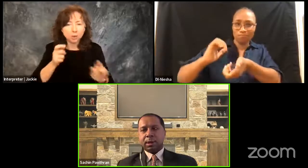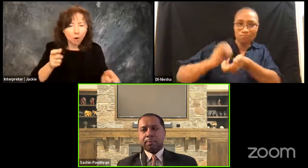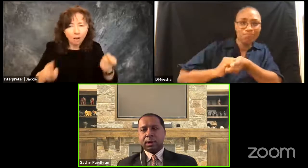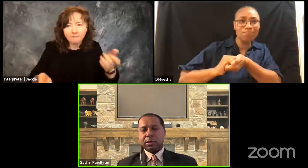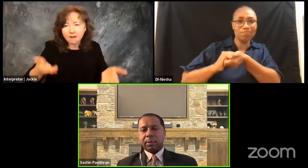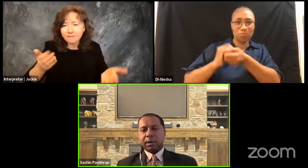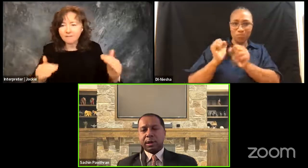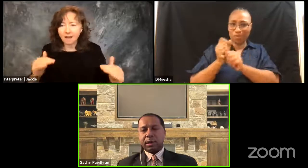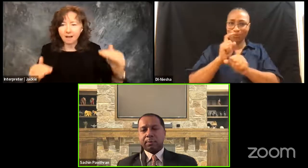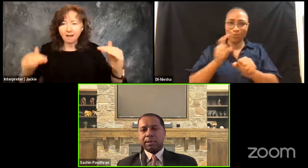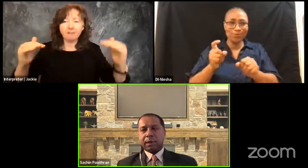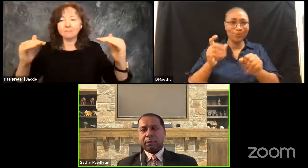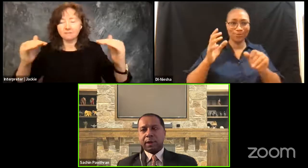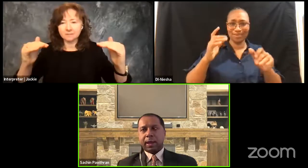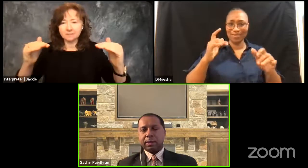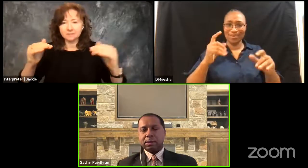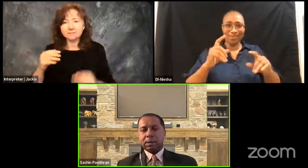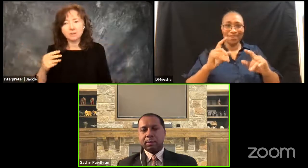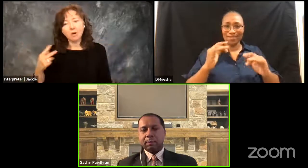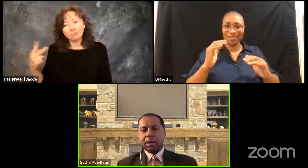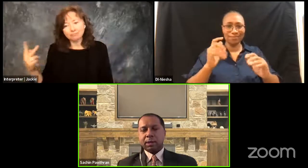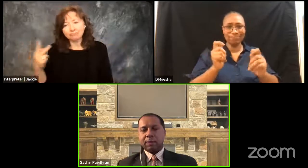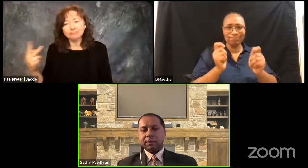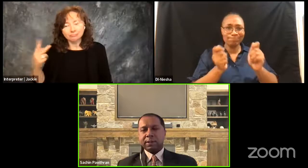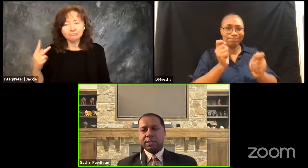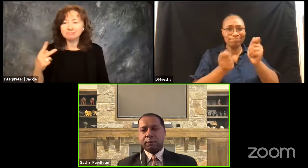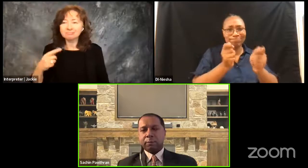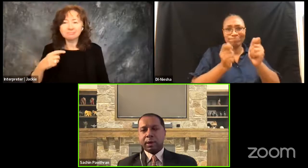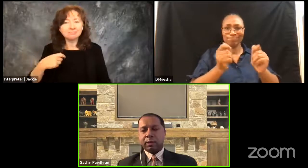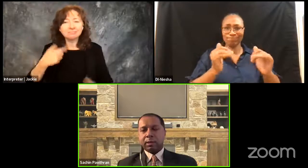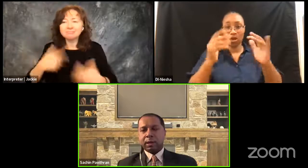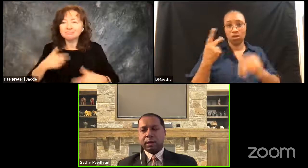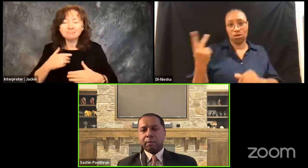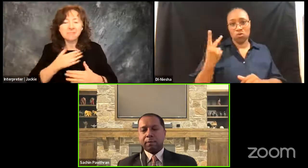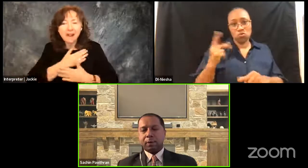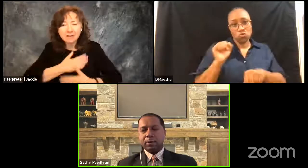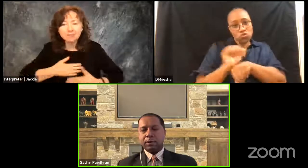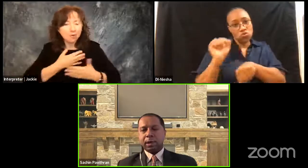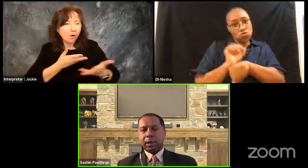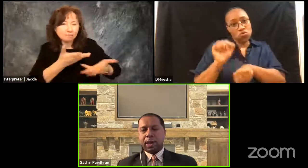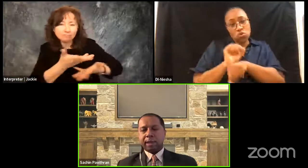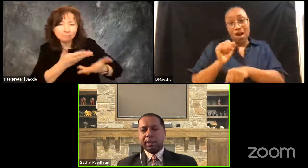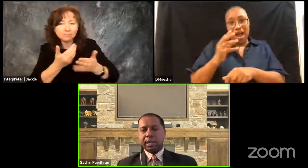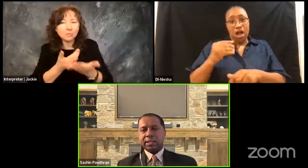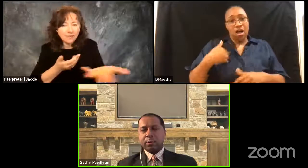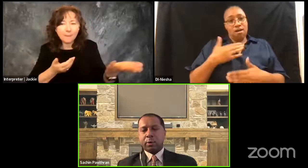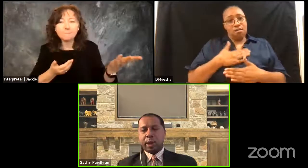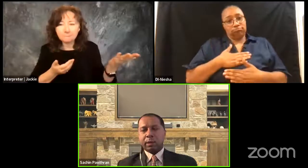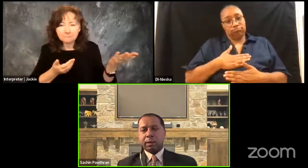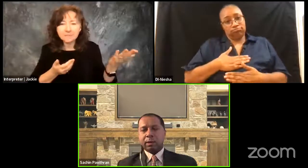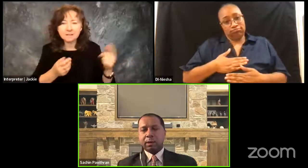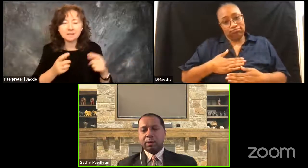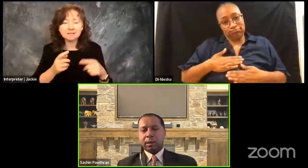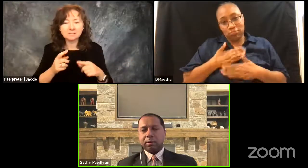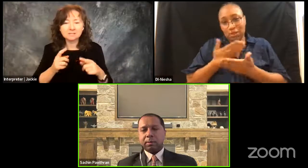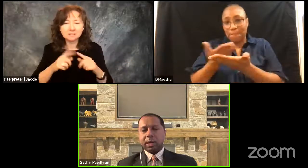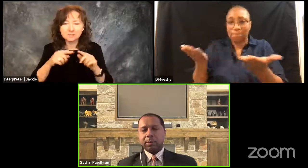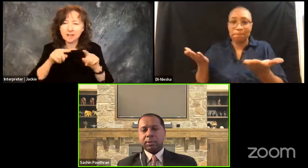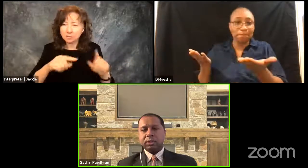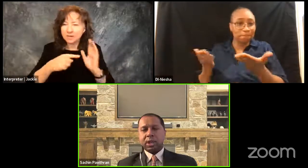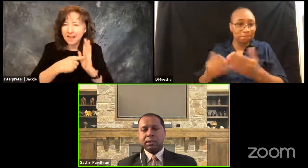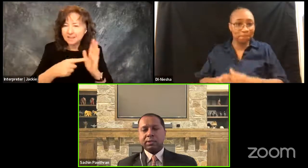Dr. Pineda and myself had some great conversation with folks at the expo, and remarkable changes